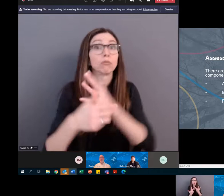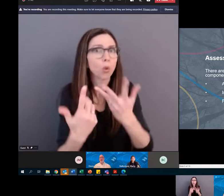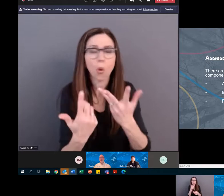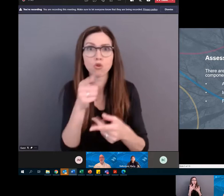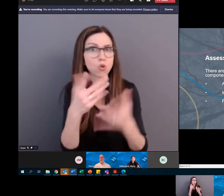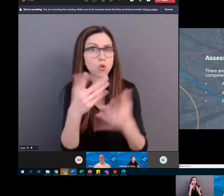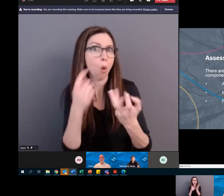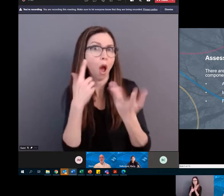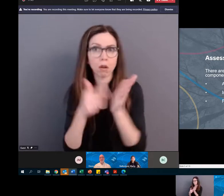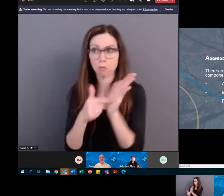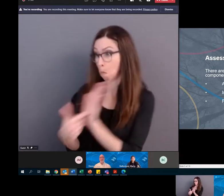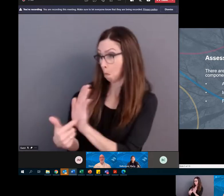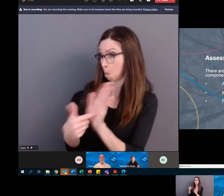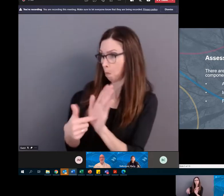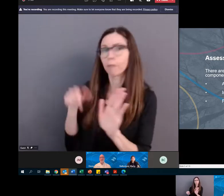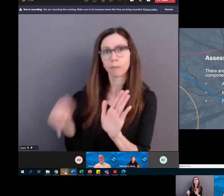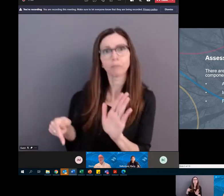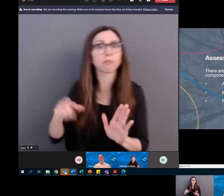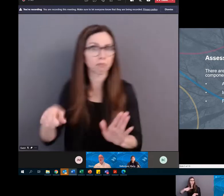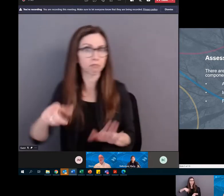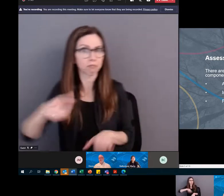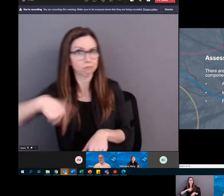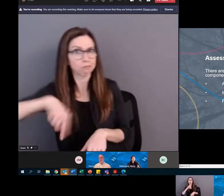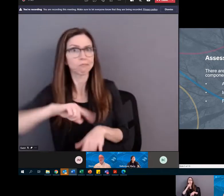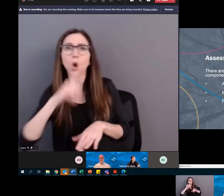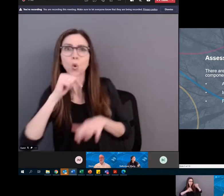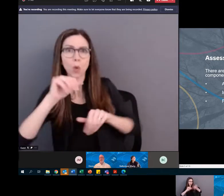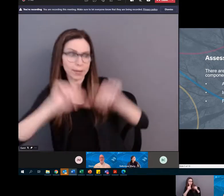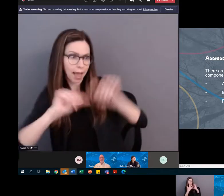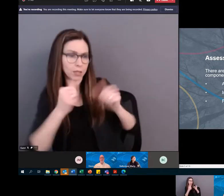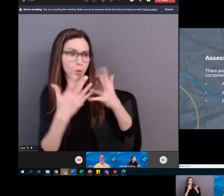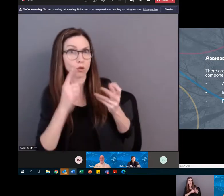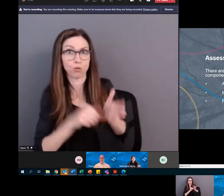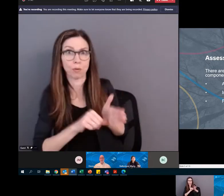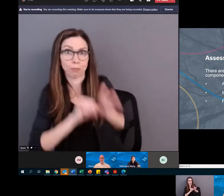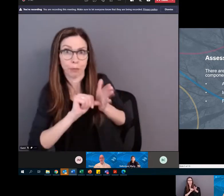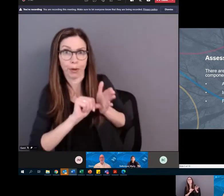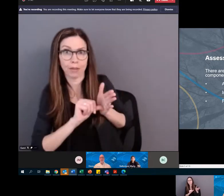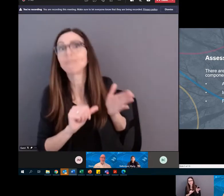applications in the competition. We’ll talk about support material in